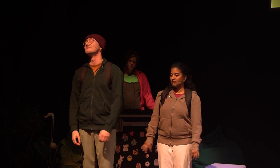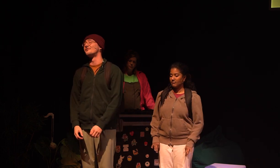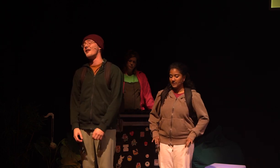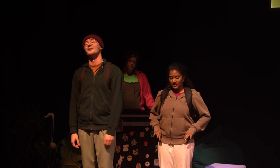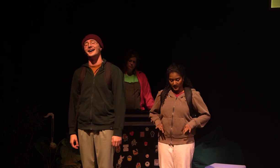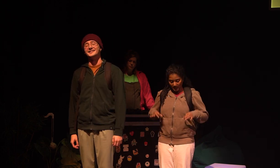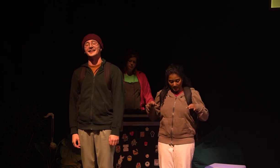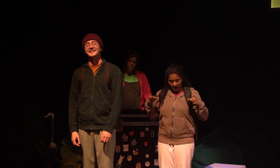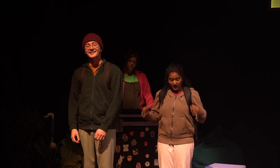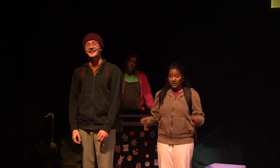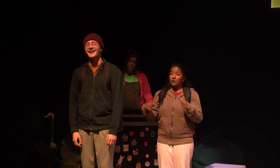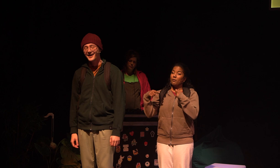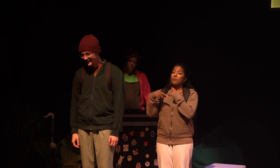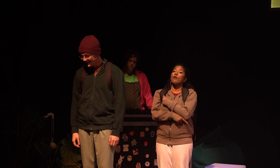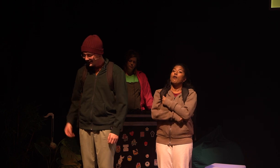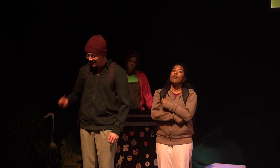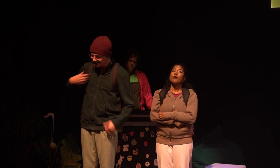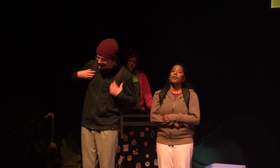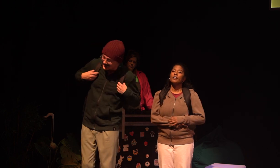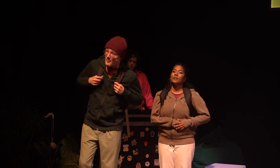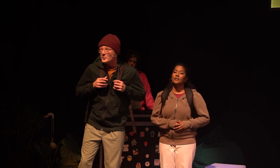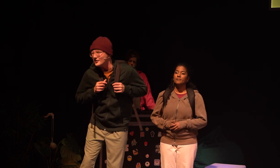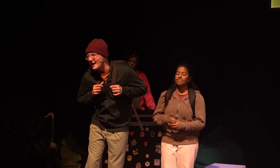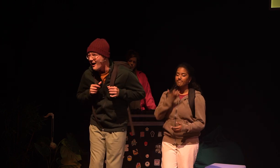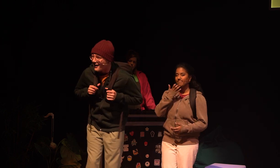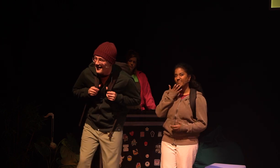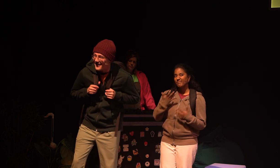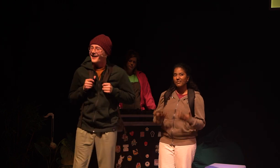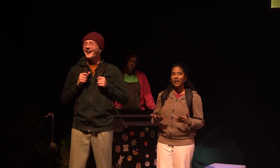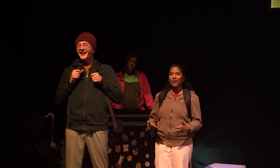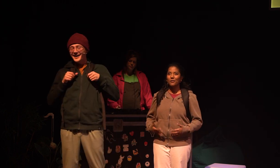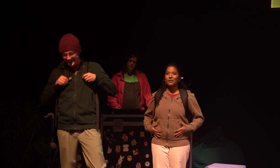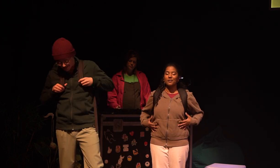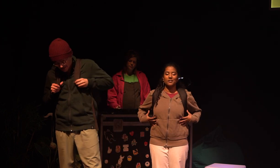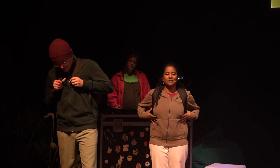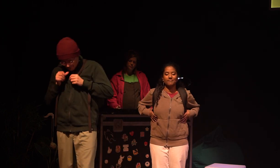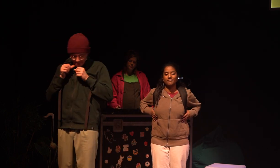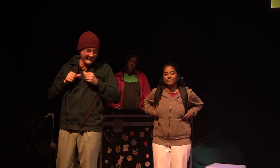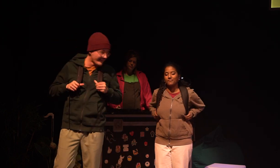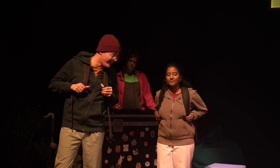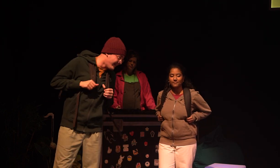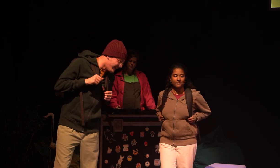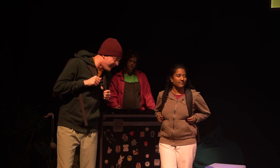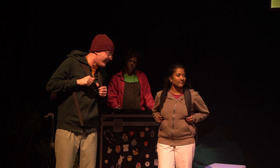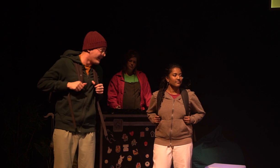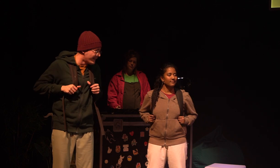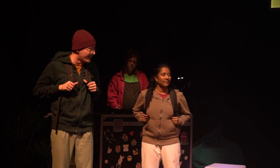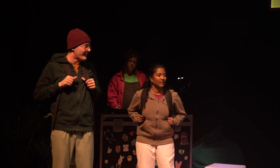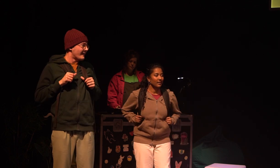proper skint. I mean we still are.